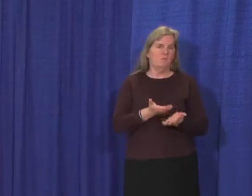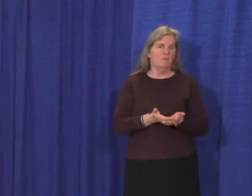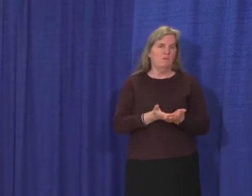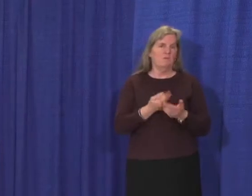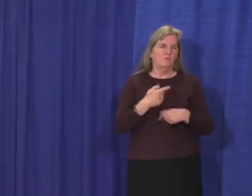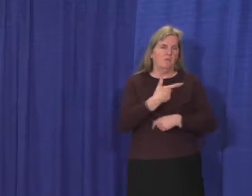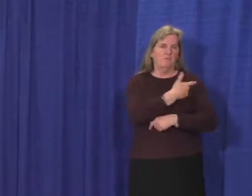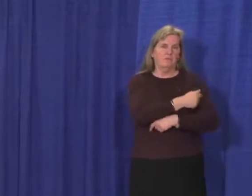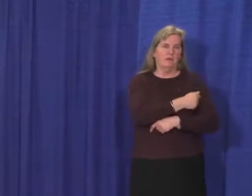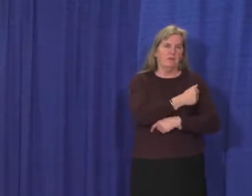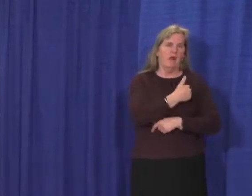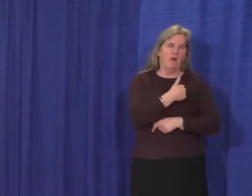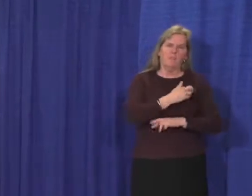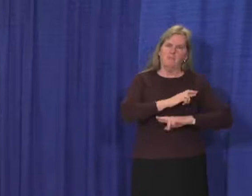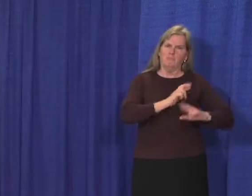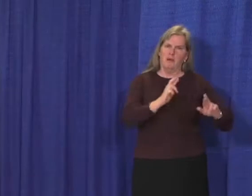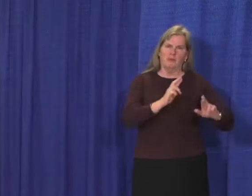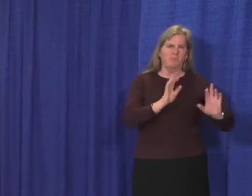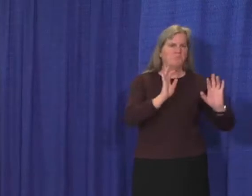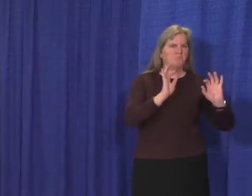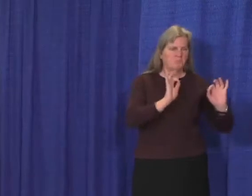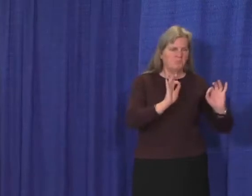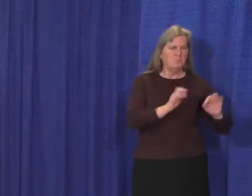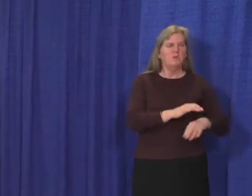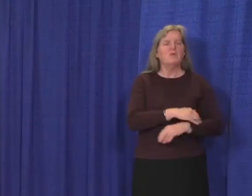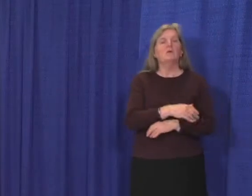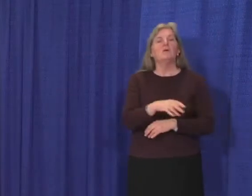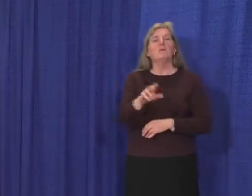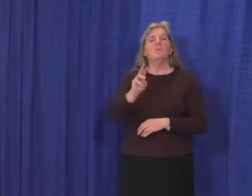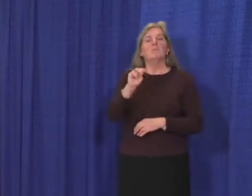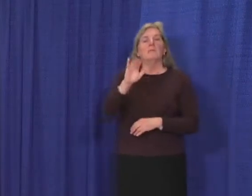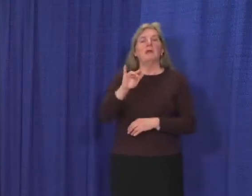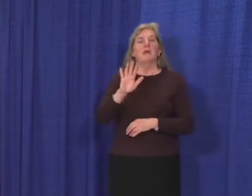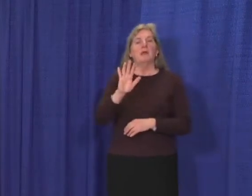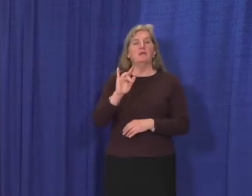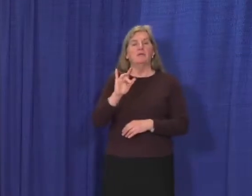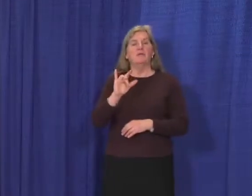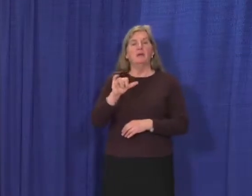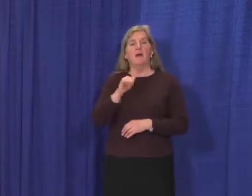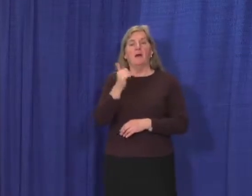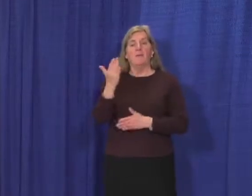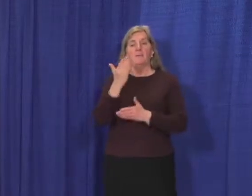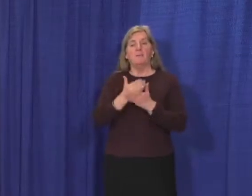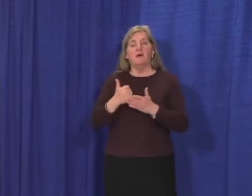will work out the details for all other regions. To say we would be ready by the